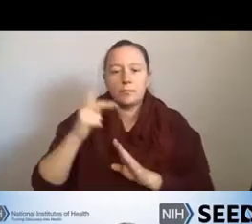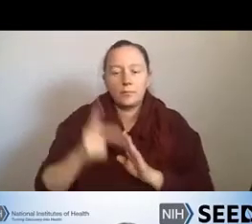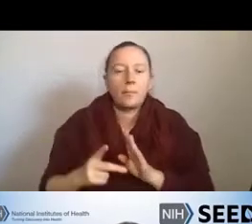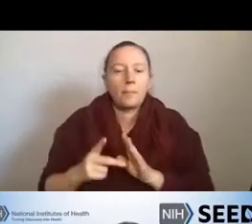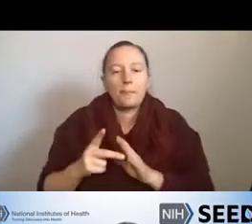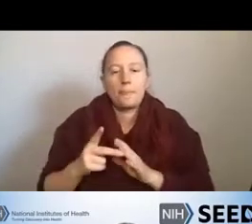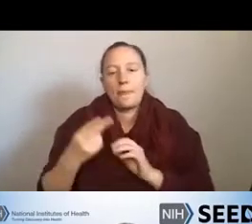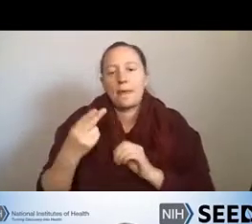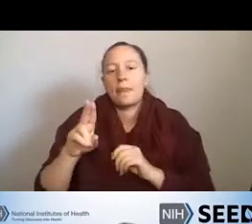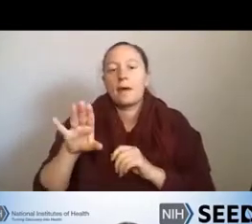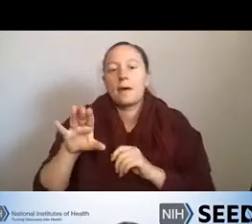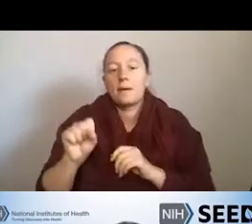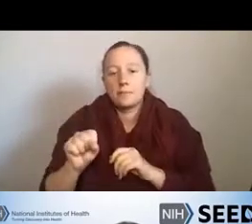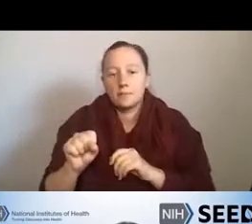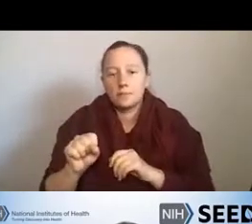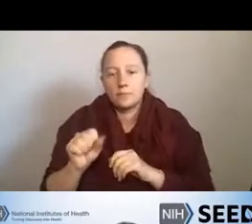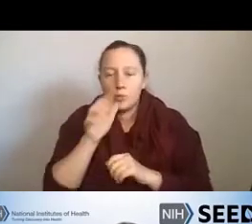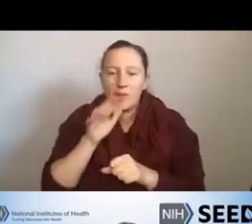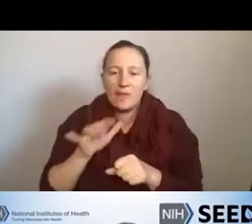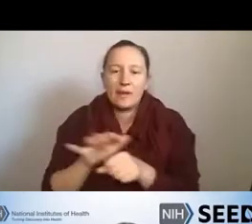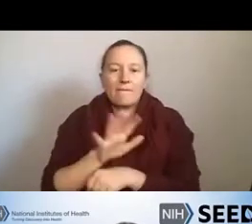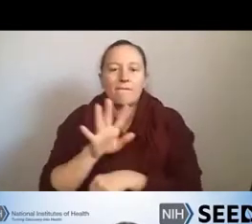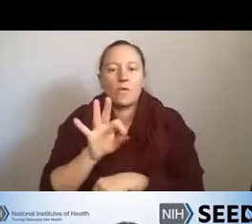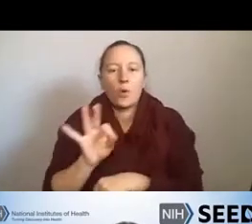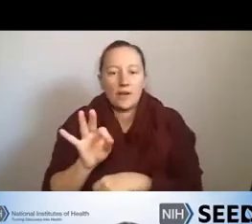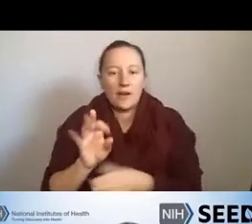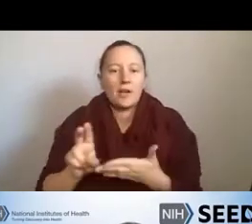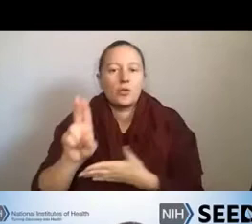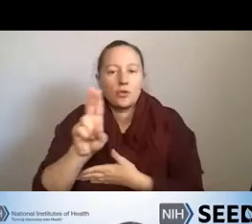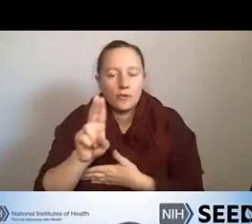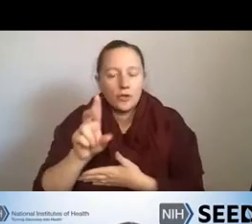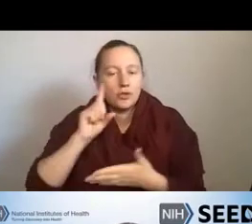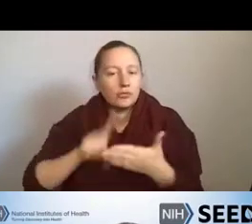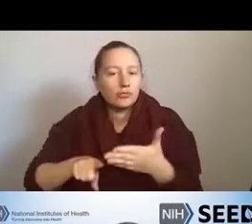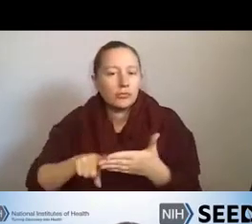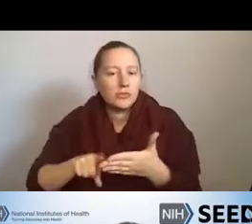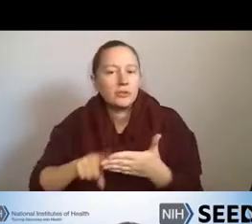the four hubs covered 49 universities and research institutions in 23 states and Puerto Rico,